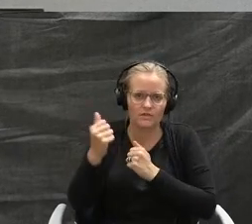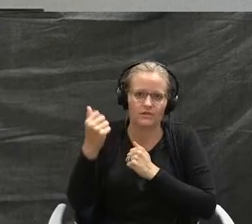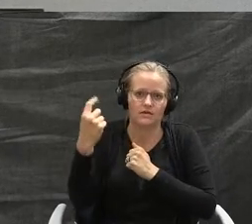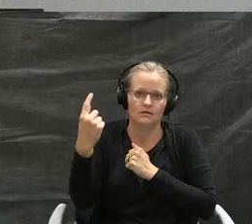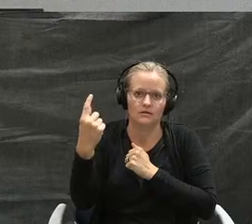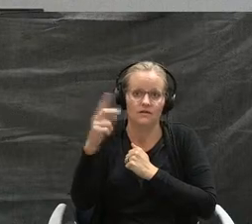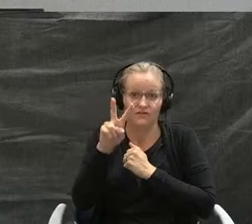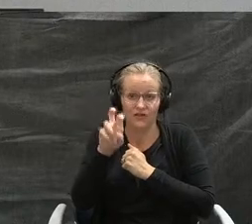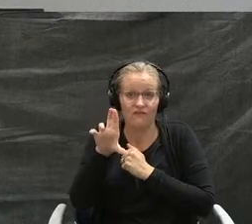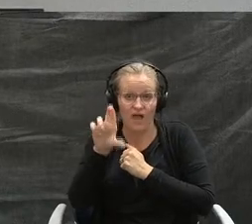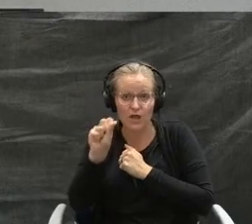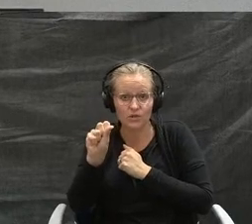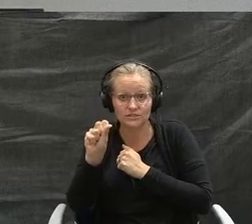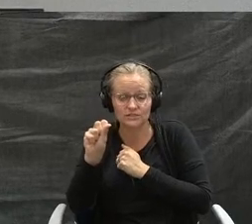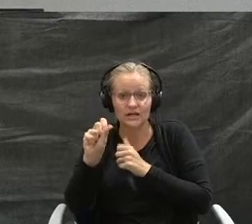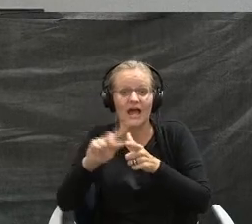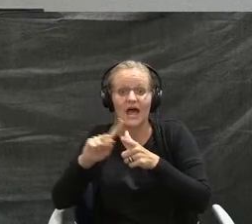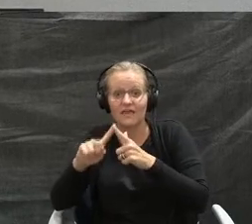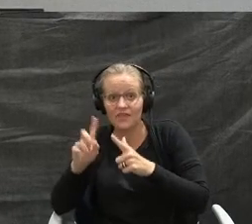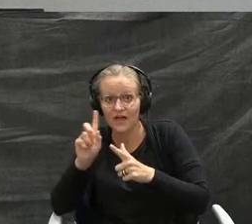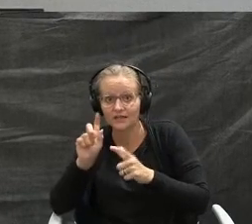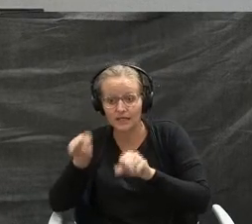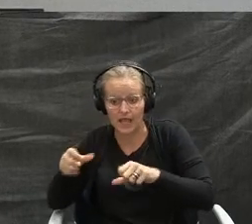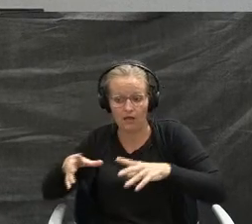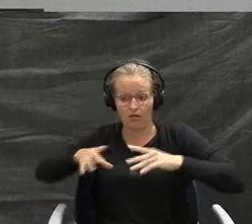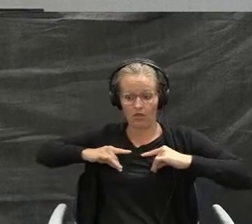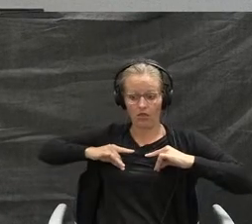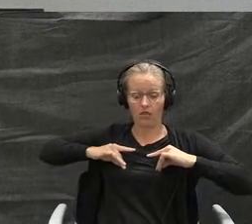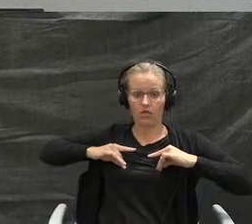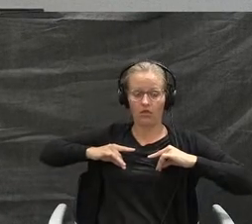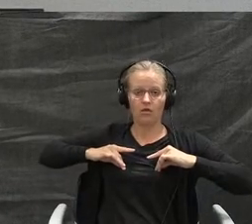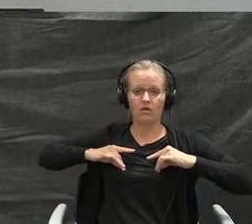than that, so you know most conditions were going to have.